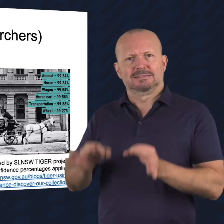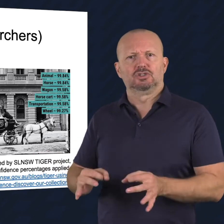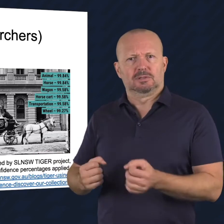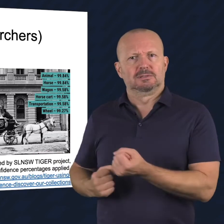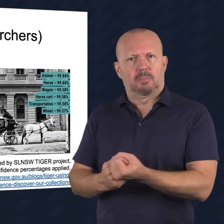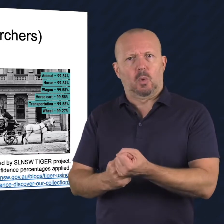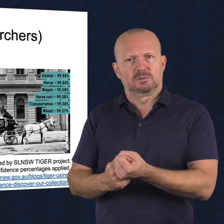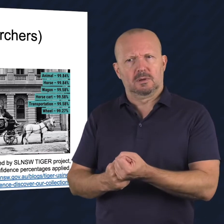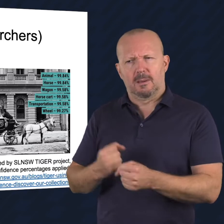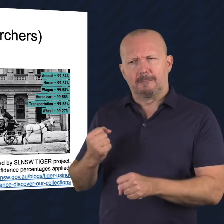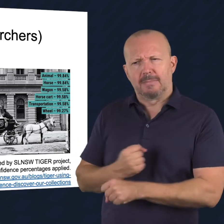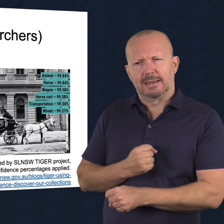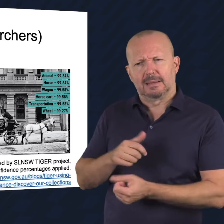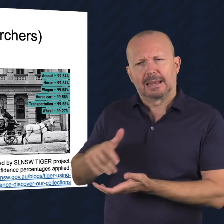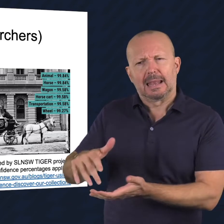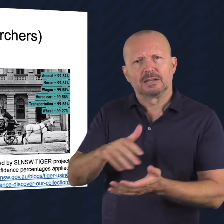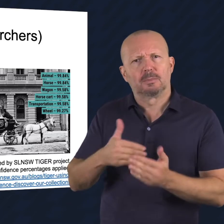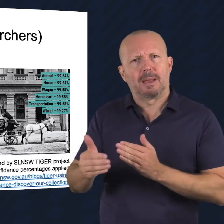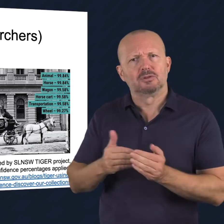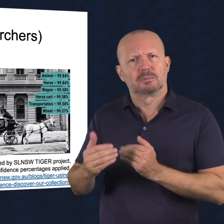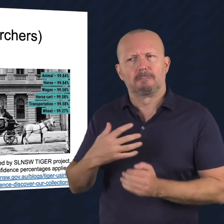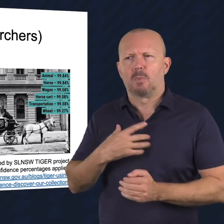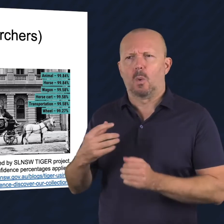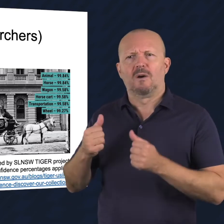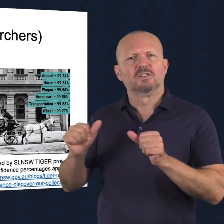support to improve collection management and make it more efficient.